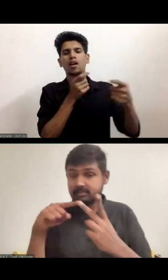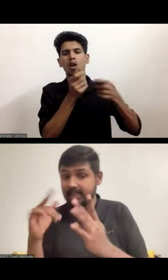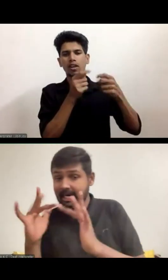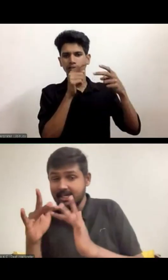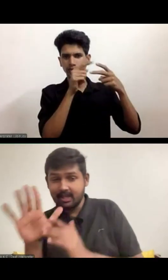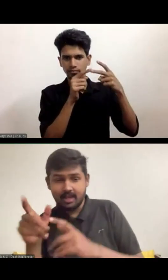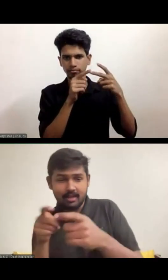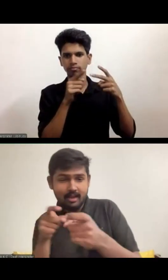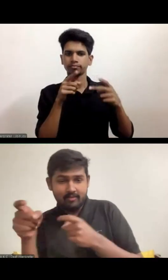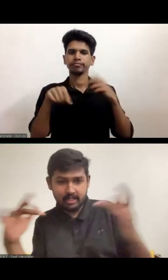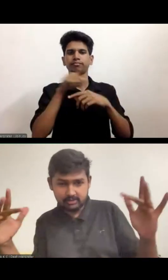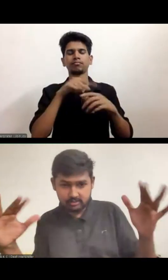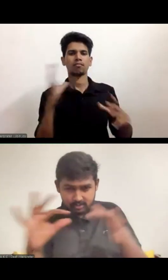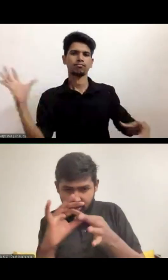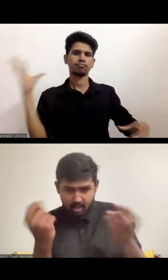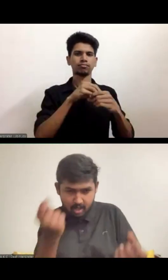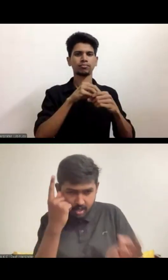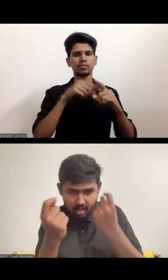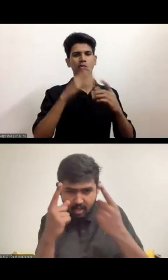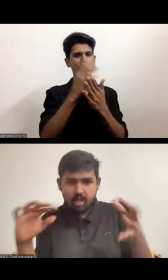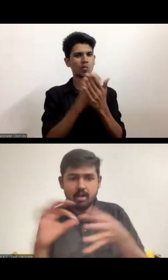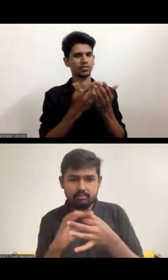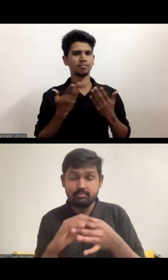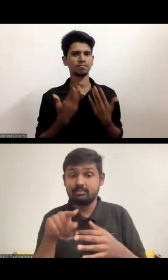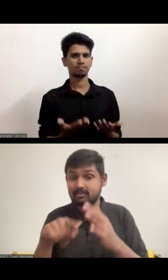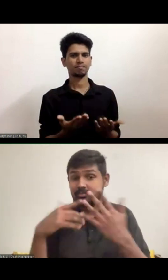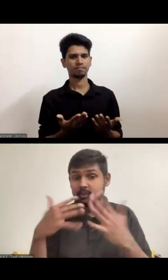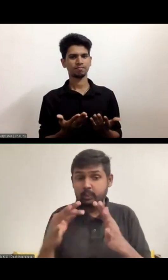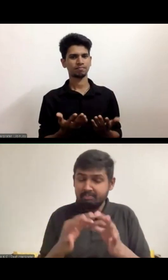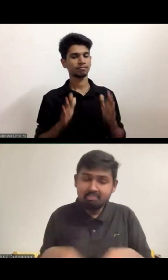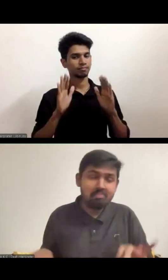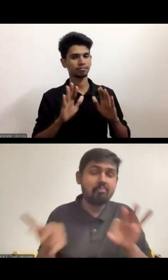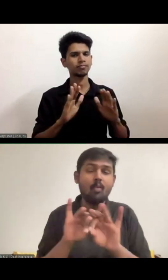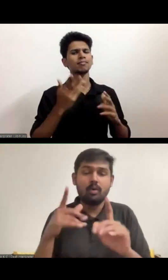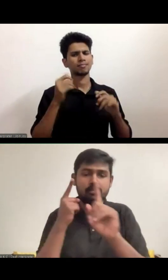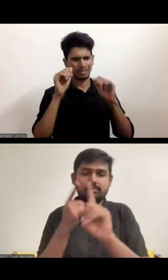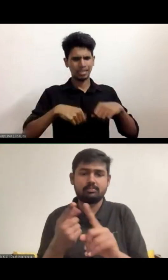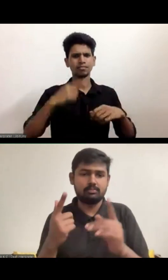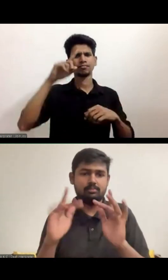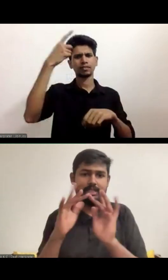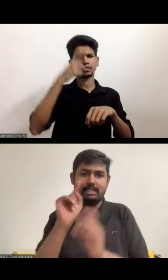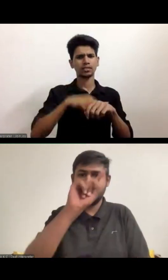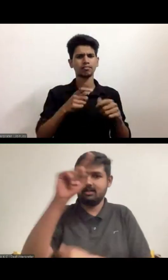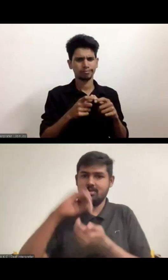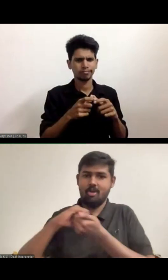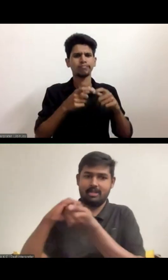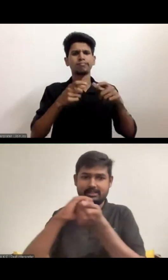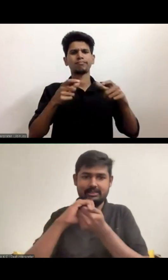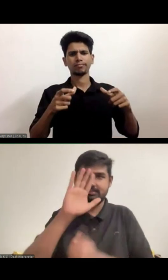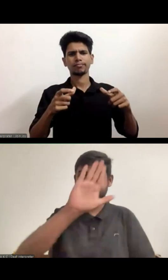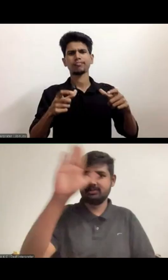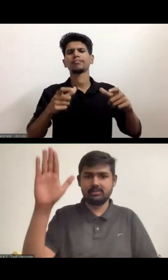And this is gradually, it takes time, gradually resulted in new voices participating in these